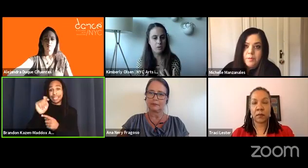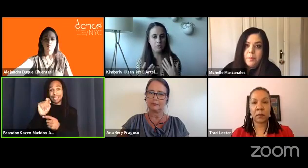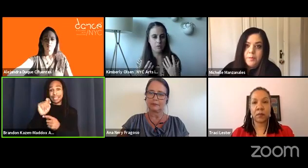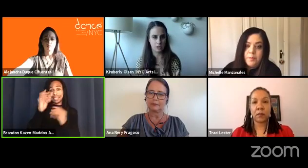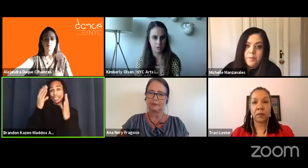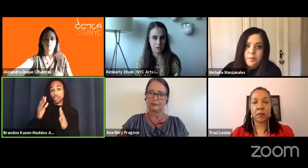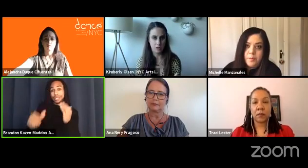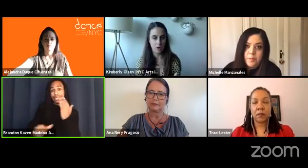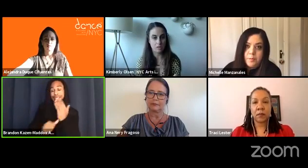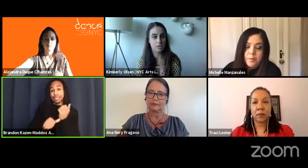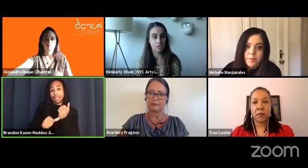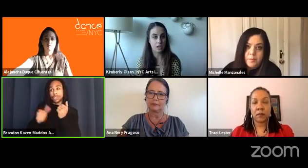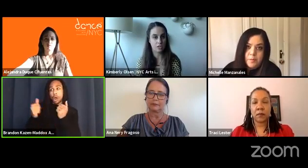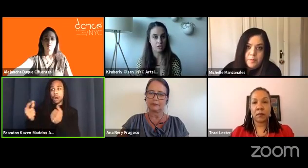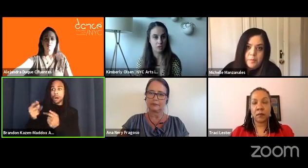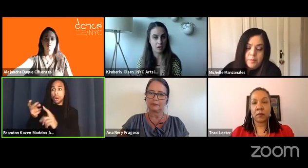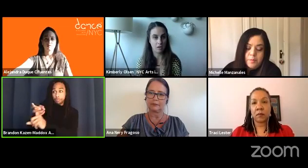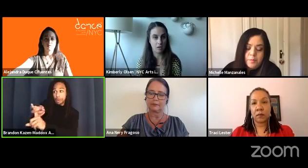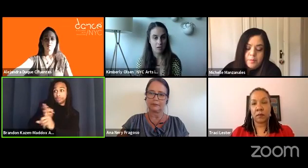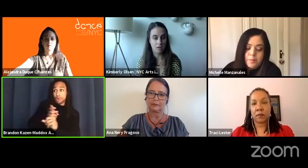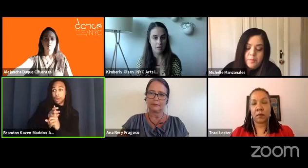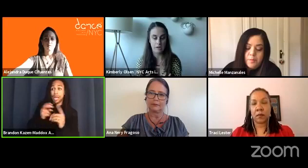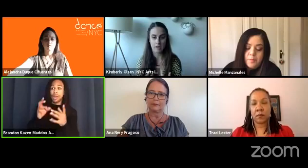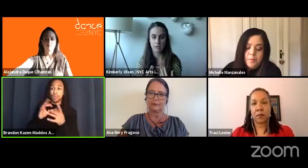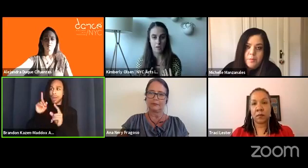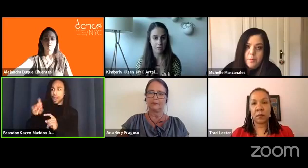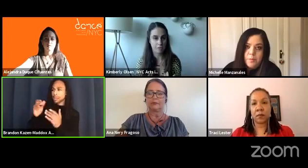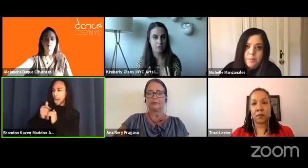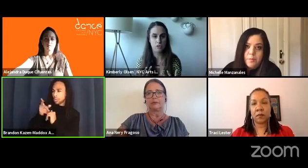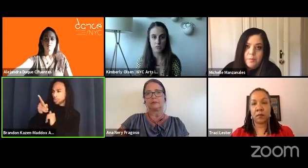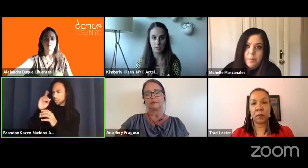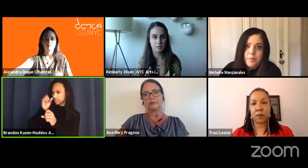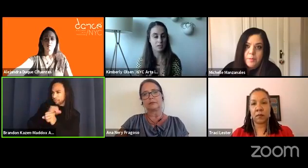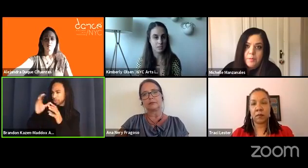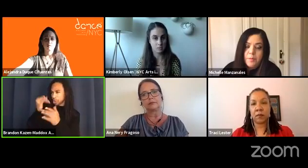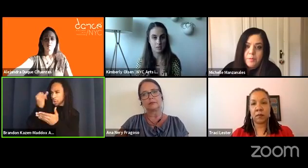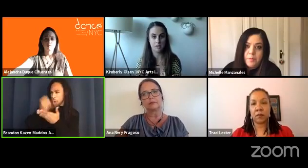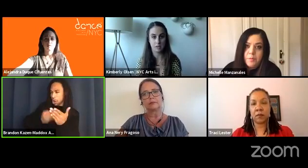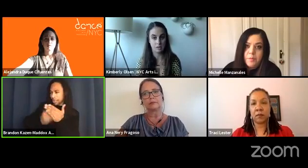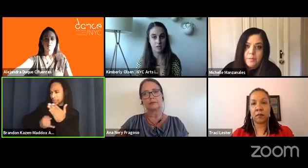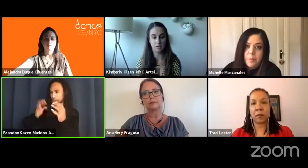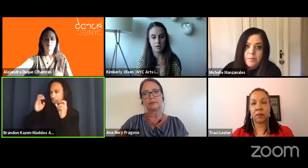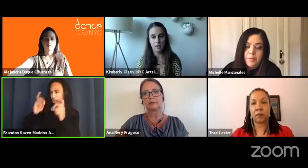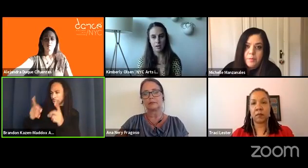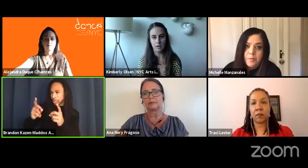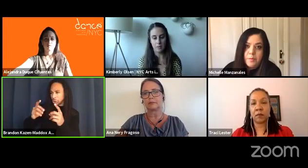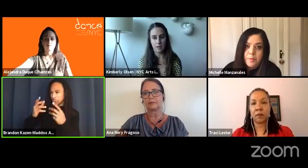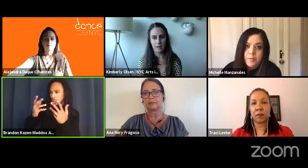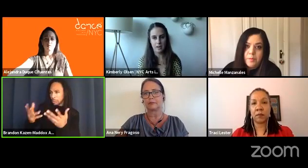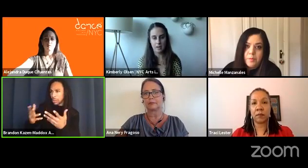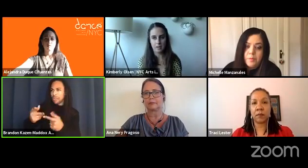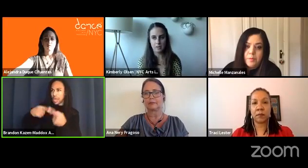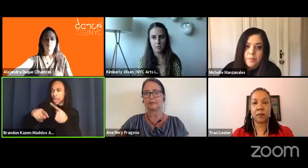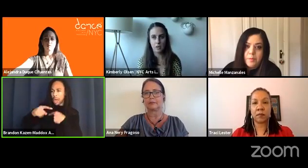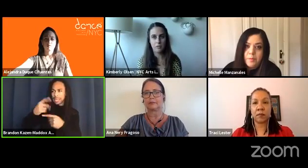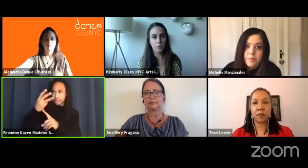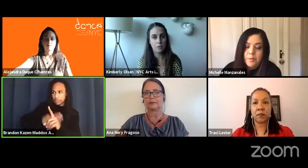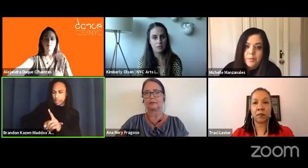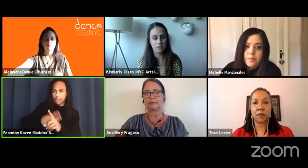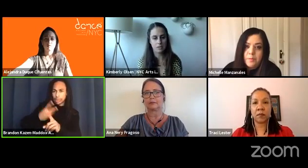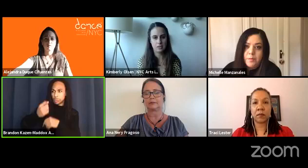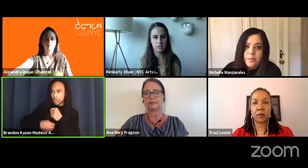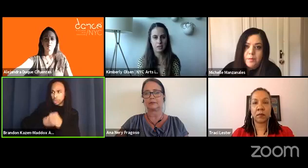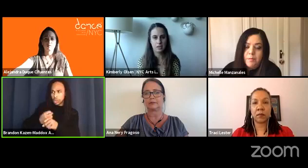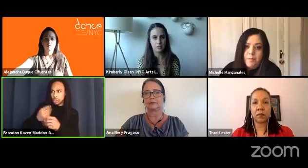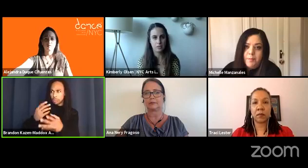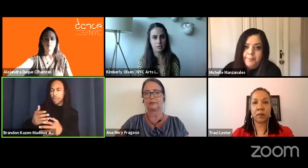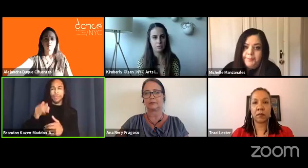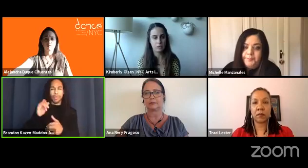point, organizations use this as a way to center teacher artists voice and knowing they